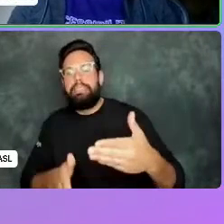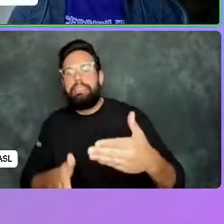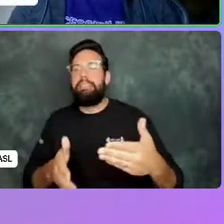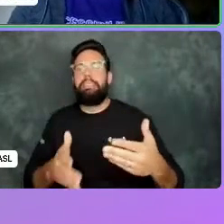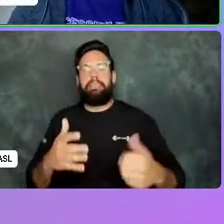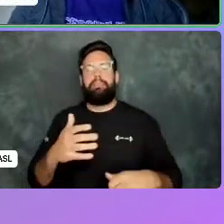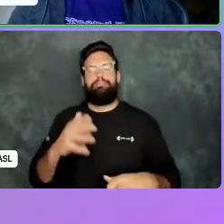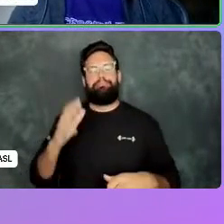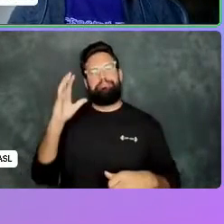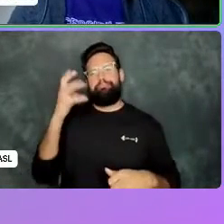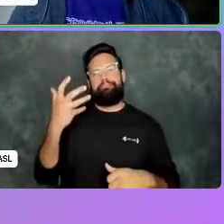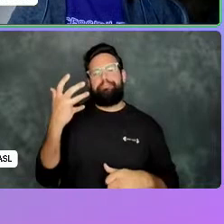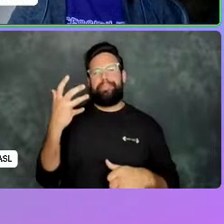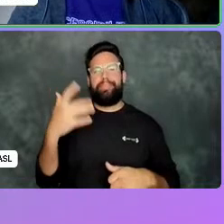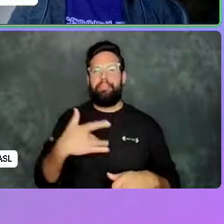I don't suggest that. I think